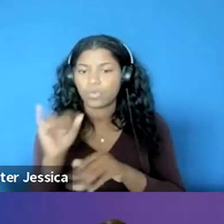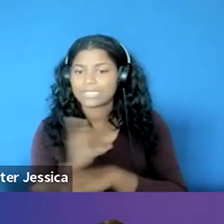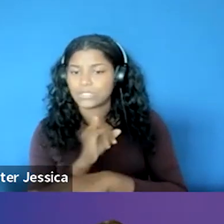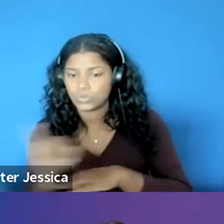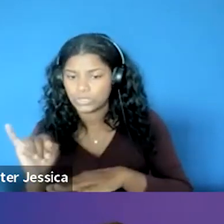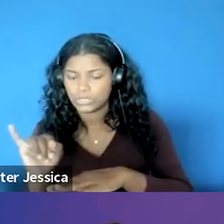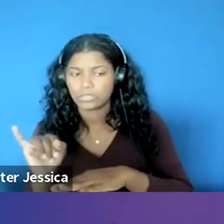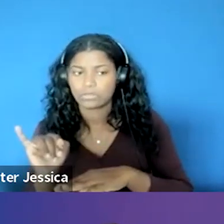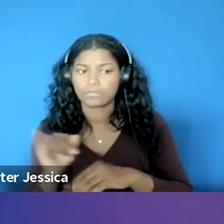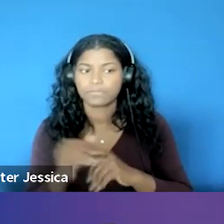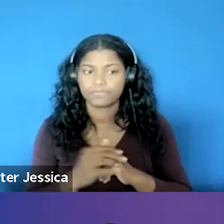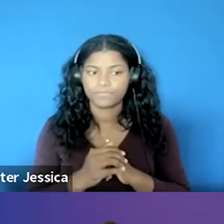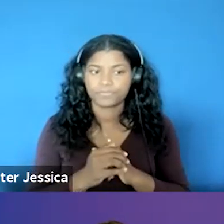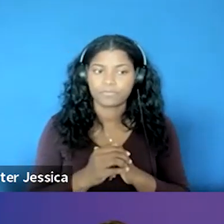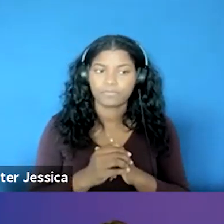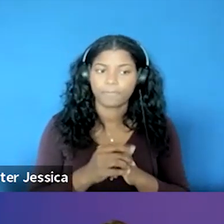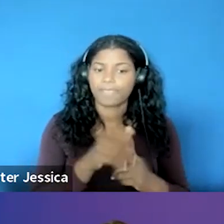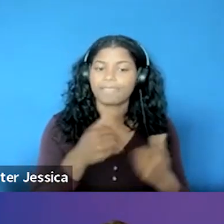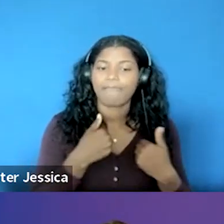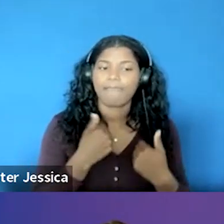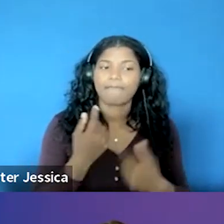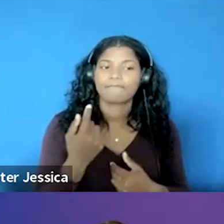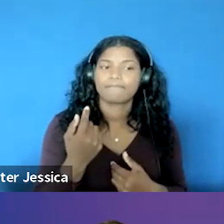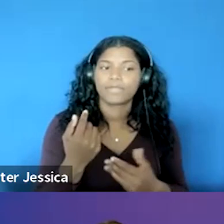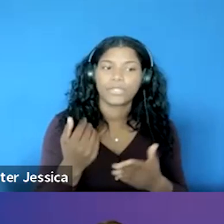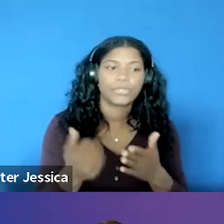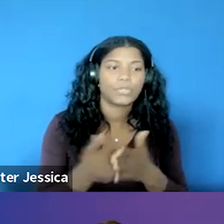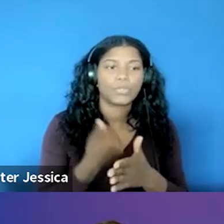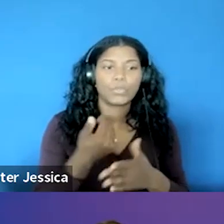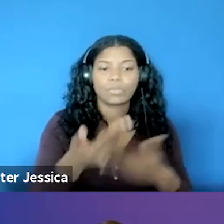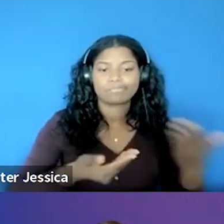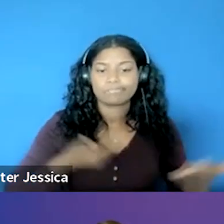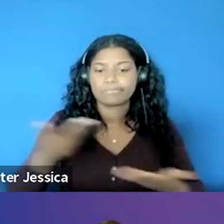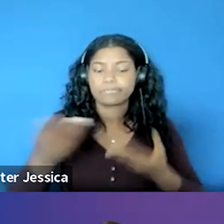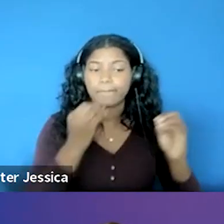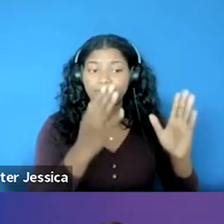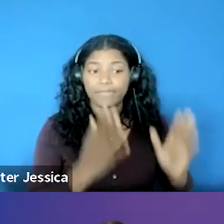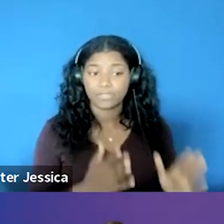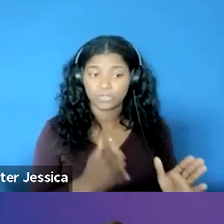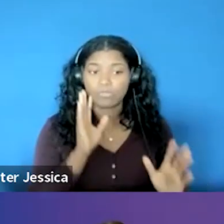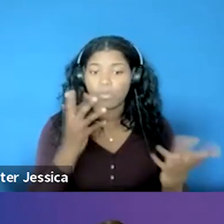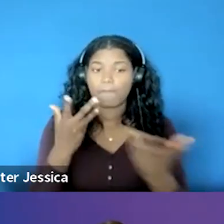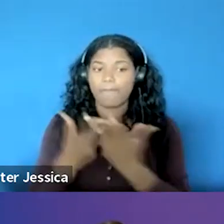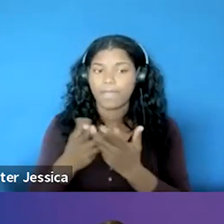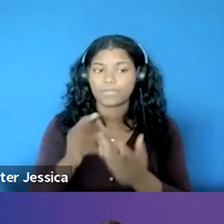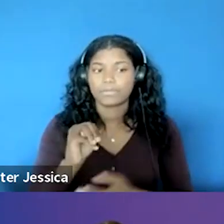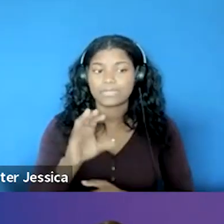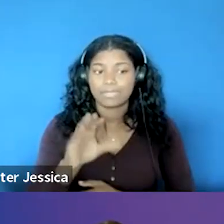The question came in because they have someone, I have some newly hired associate professors that will be a good fit for the MCA, but they haven't been